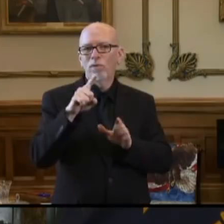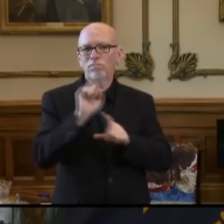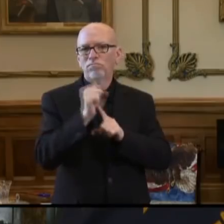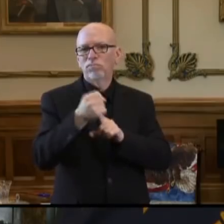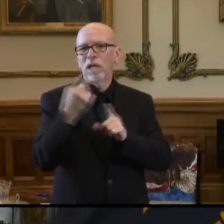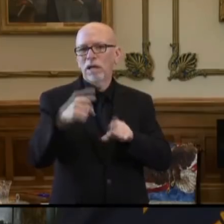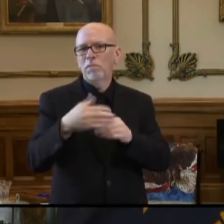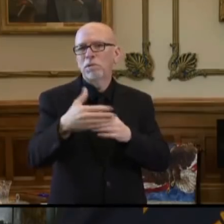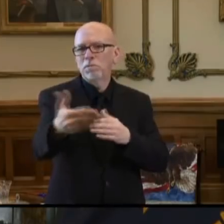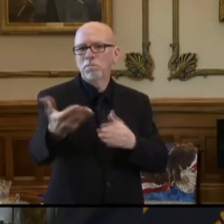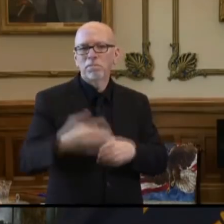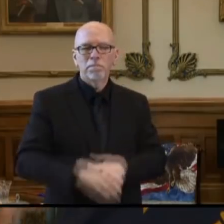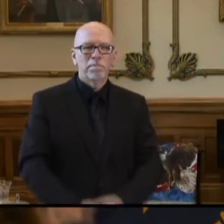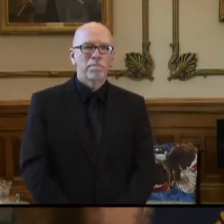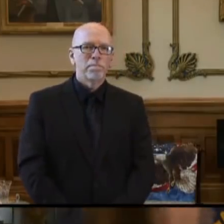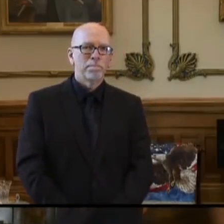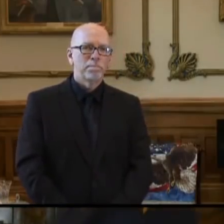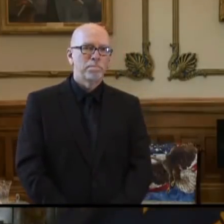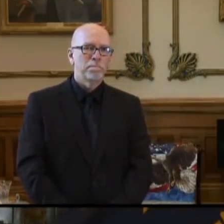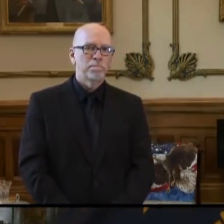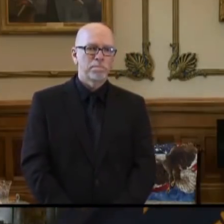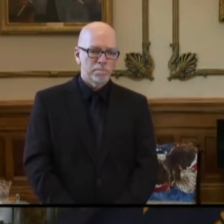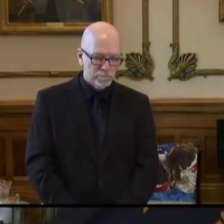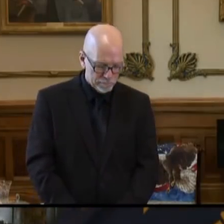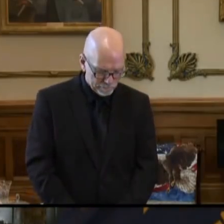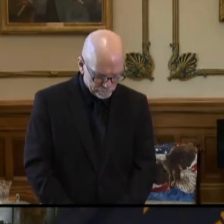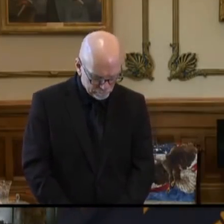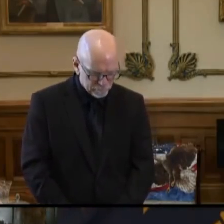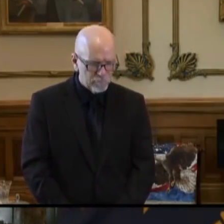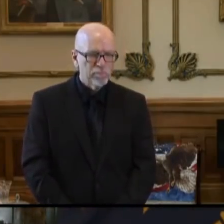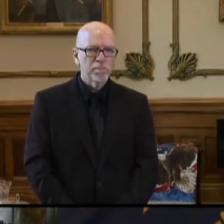WE CAN SEE THAT MAINTAINED OVER TIME. BUT WE WILL CONTINUE TO PLAN FOR THAT NOT BEING THE